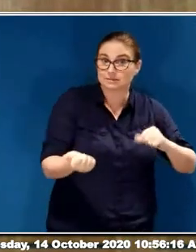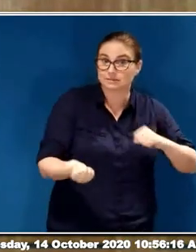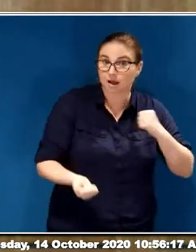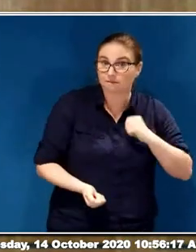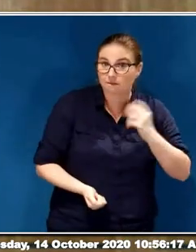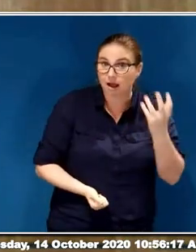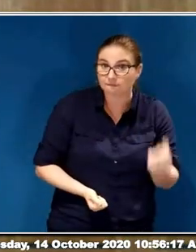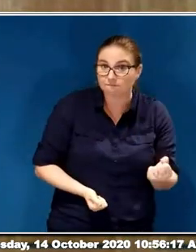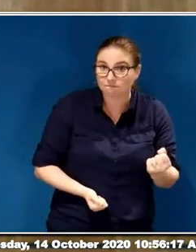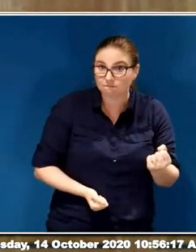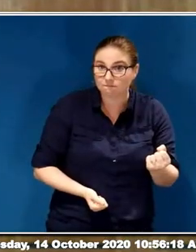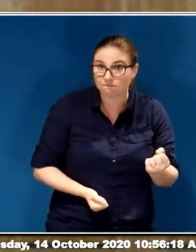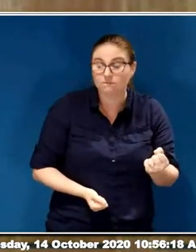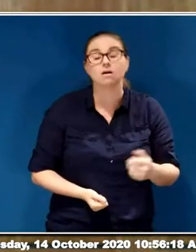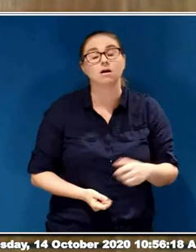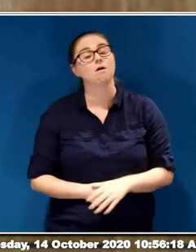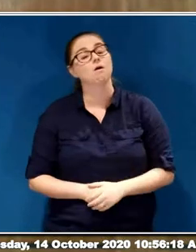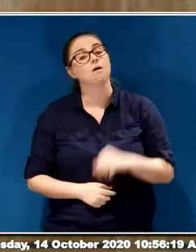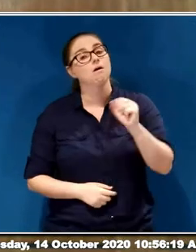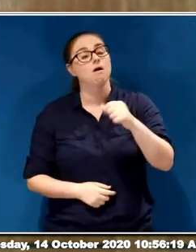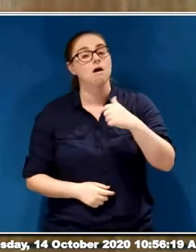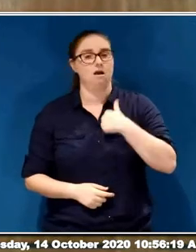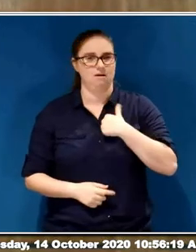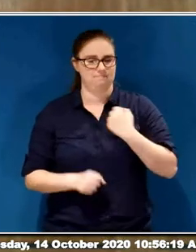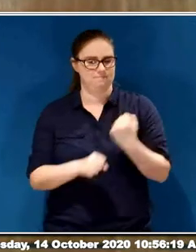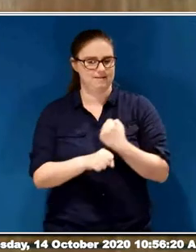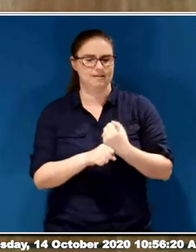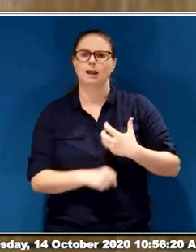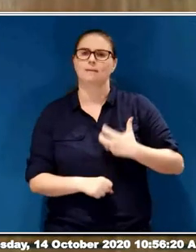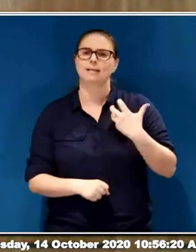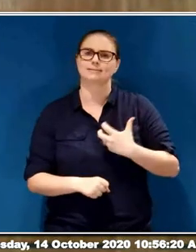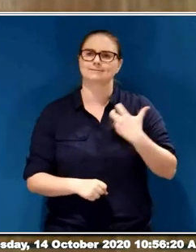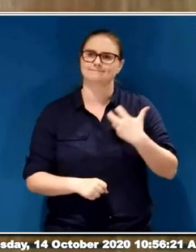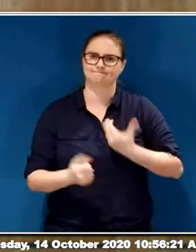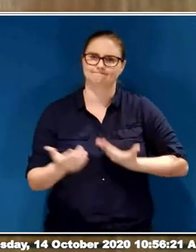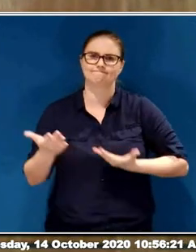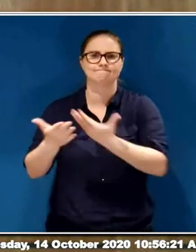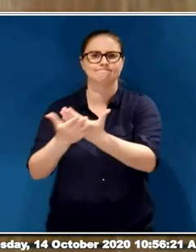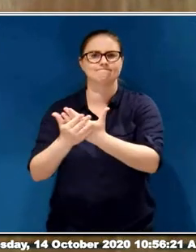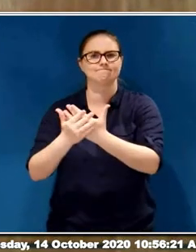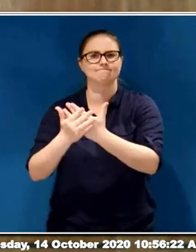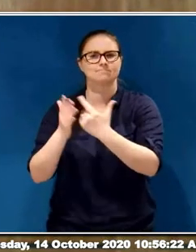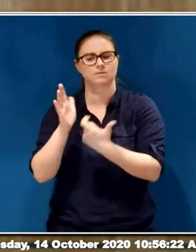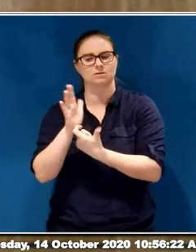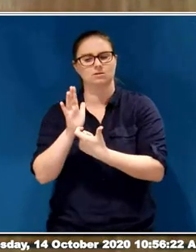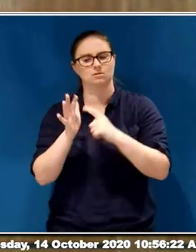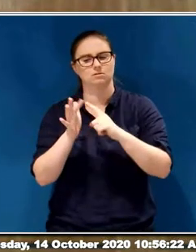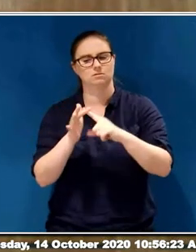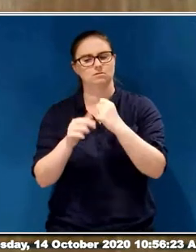that I ask for a stakeholder meeting with all parties present including Kobe's teachers.